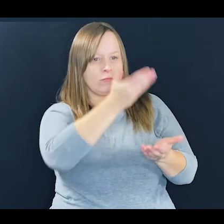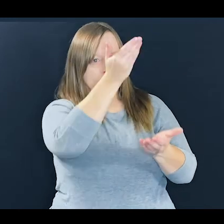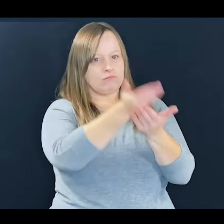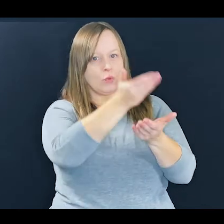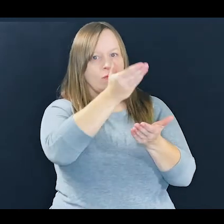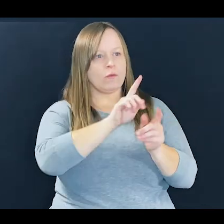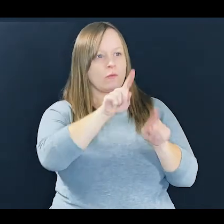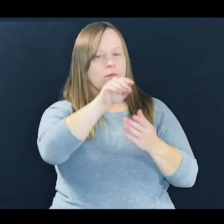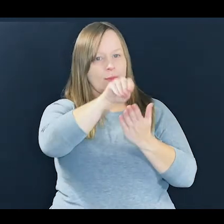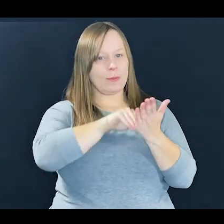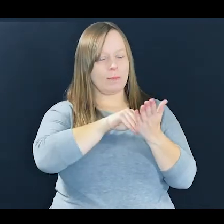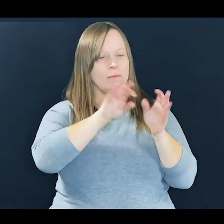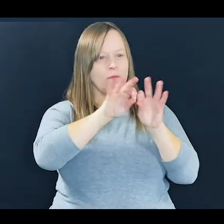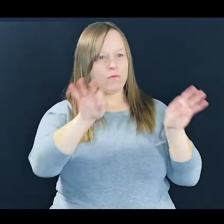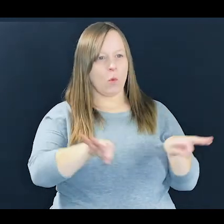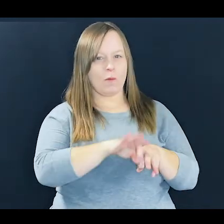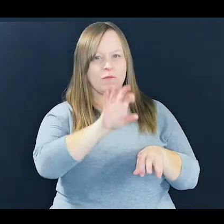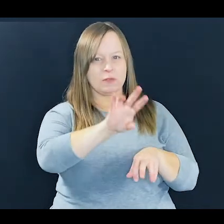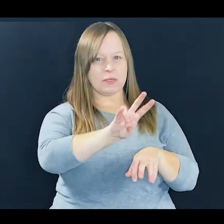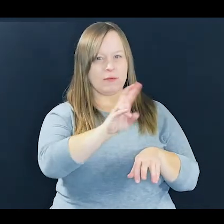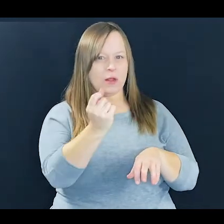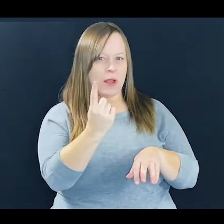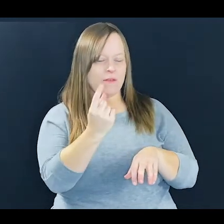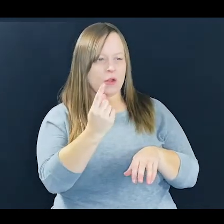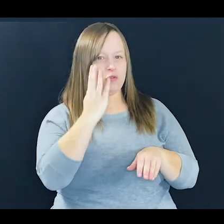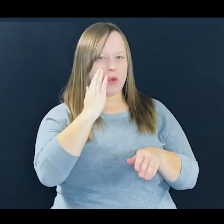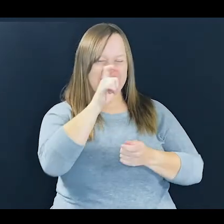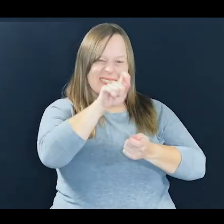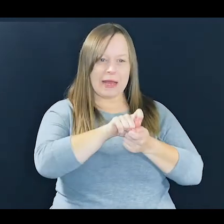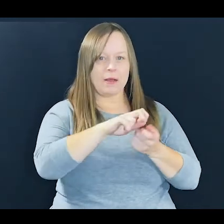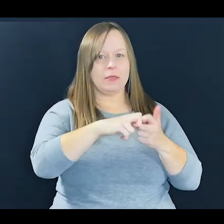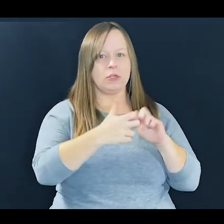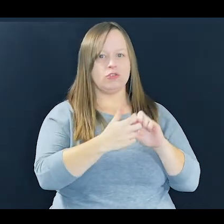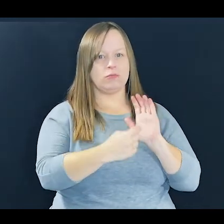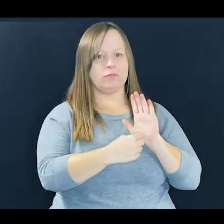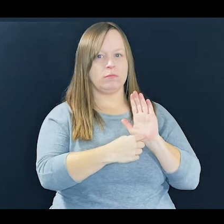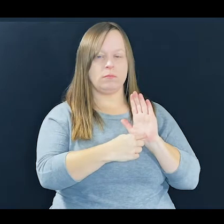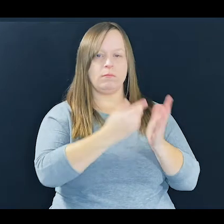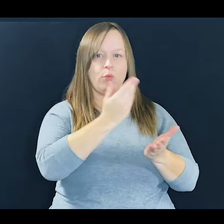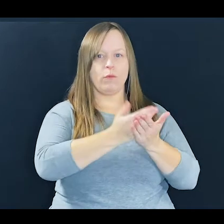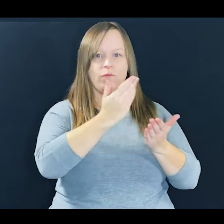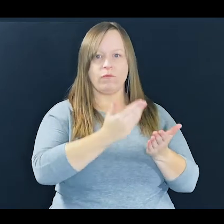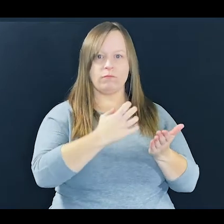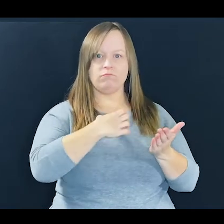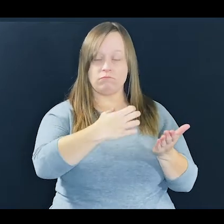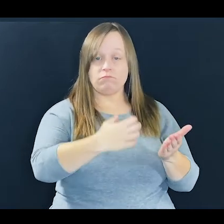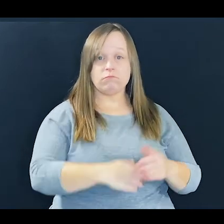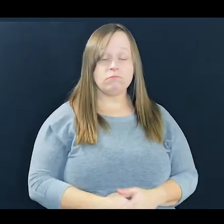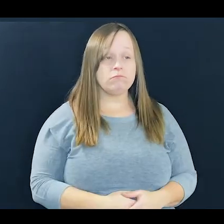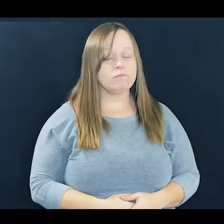for when you go to fill out the 711 form, you know exactly the issues at hand that you are appealing.